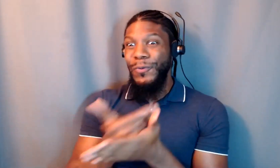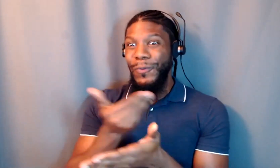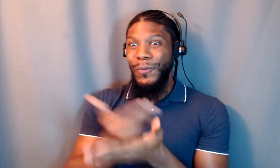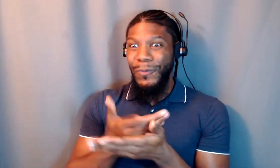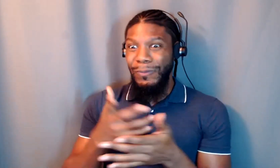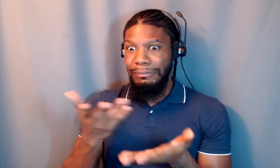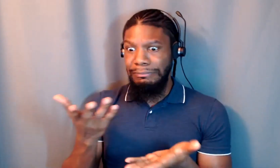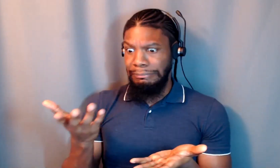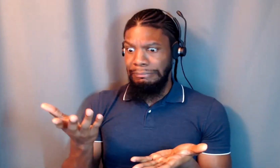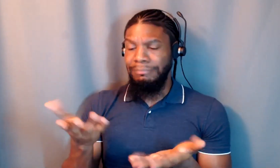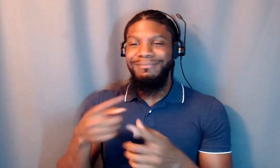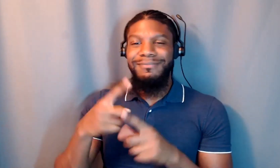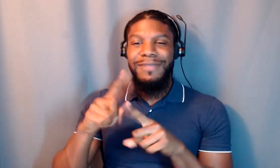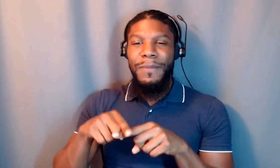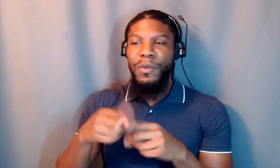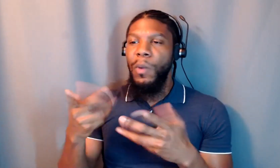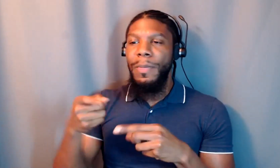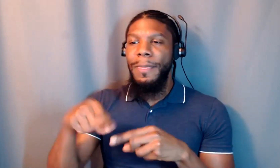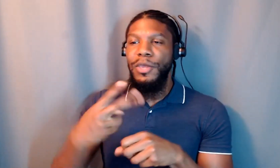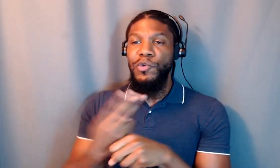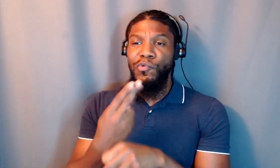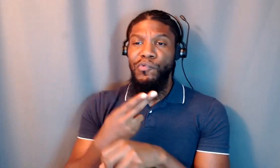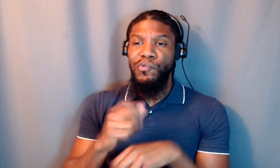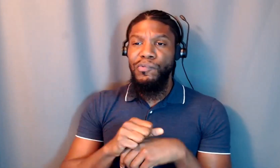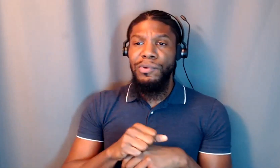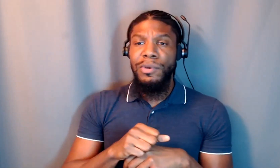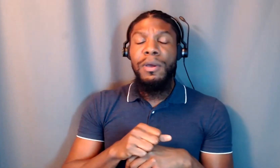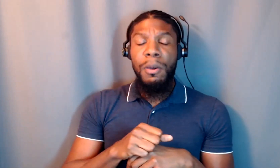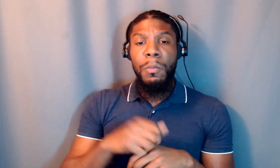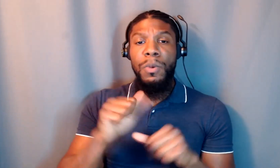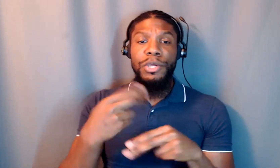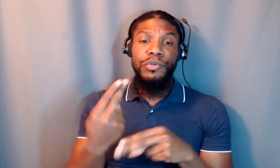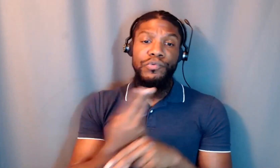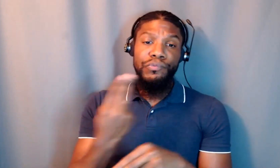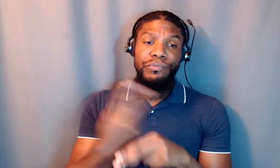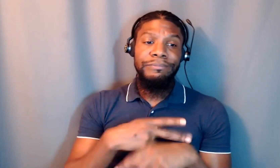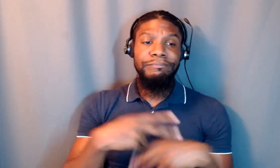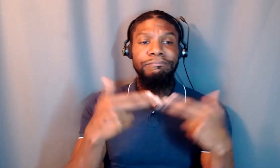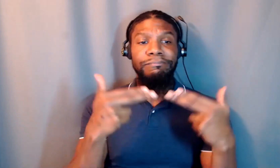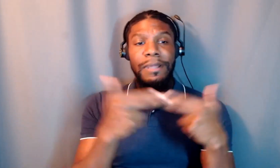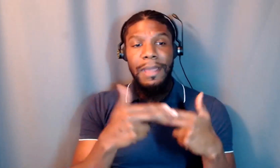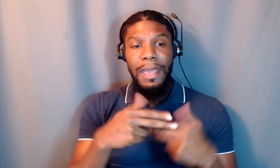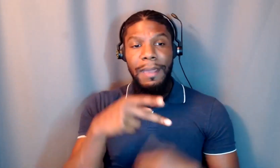You can go very inexpensive and you can use PowerPoint to record screencasts